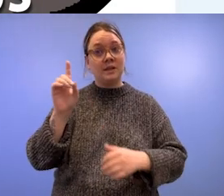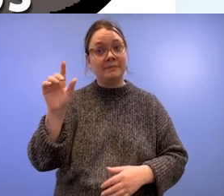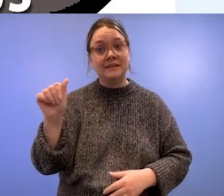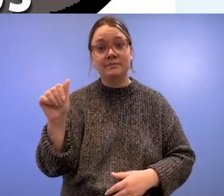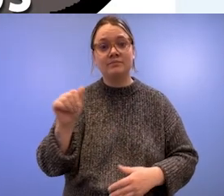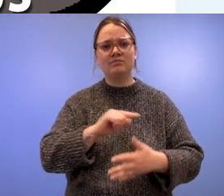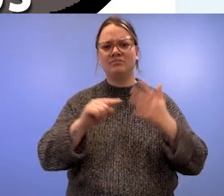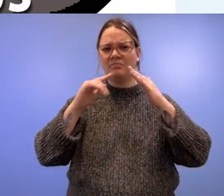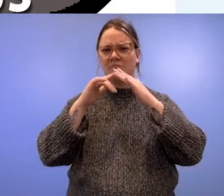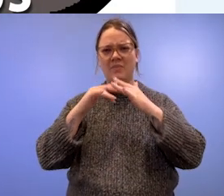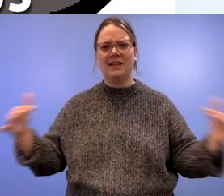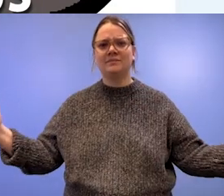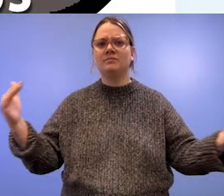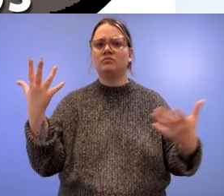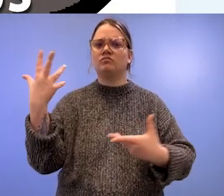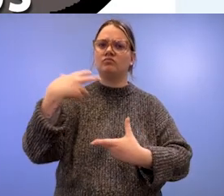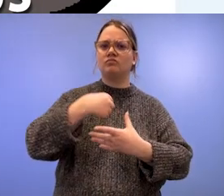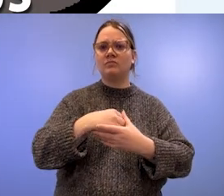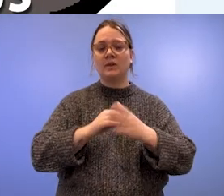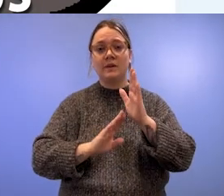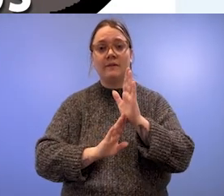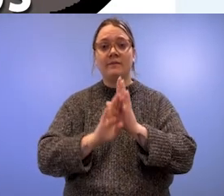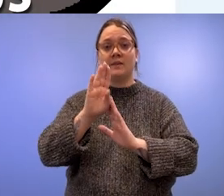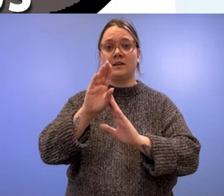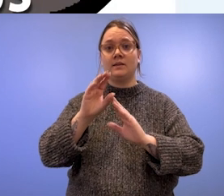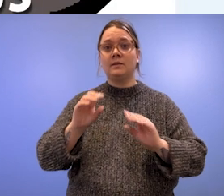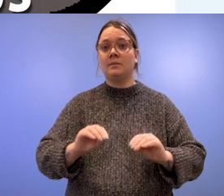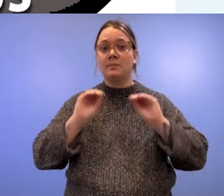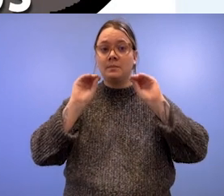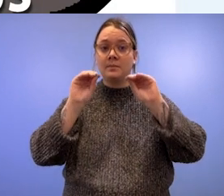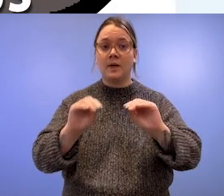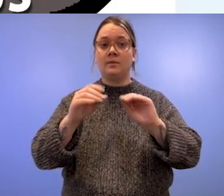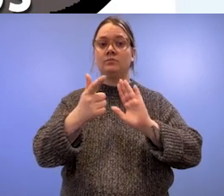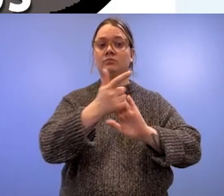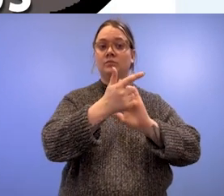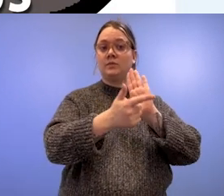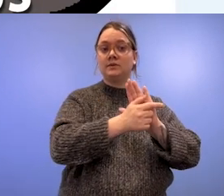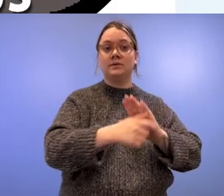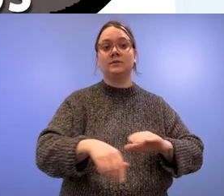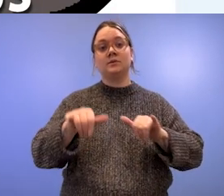be involved in the development and implementation of laws, standards, and all training and awareness